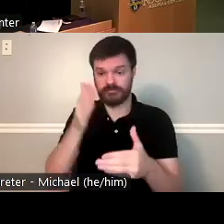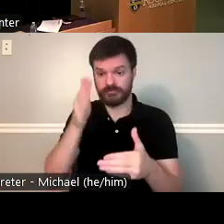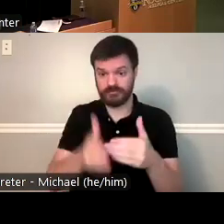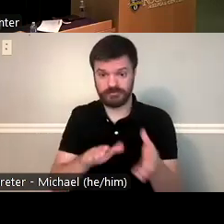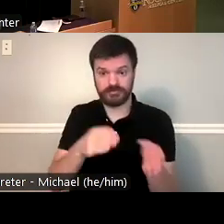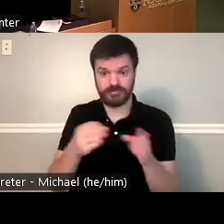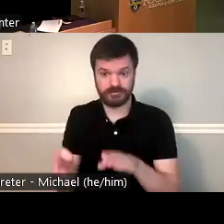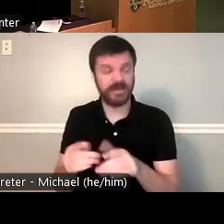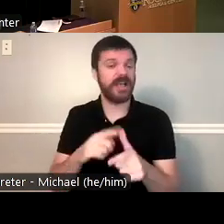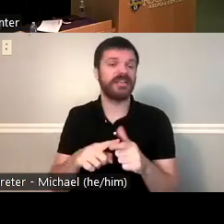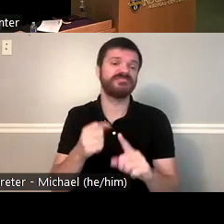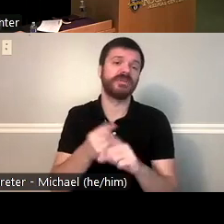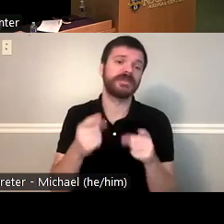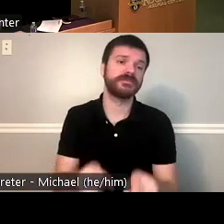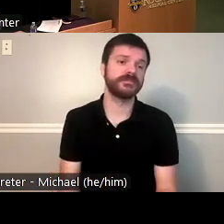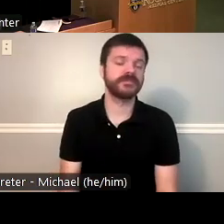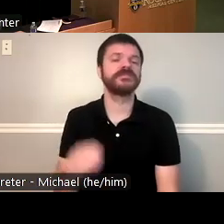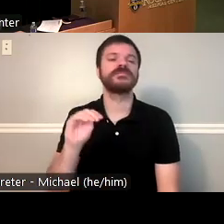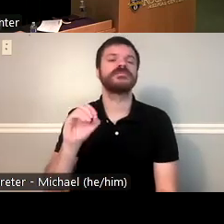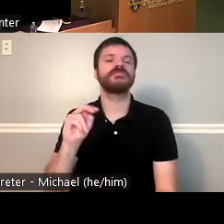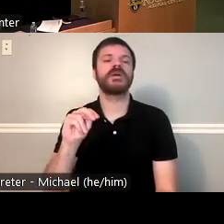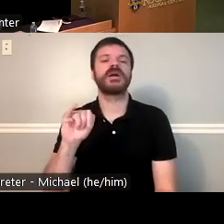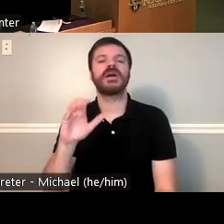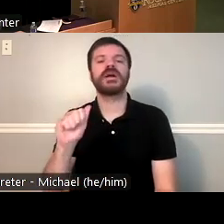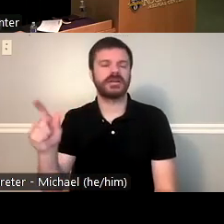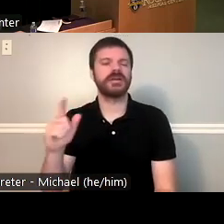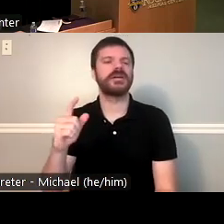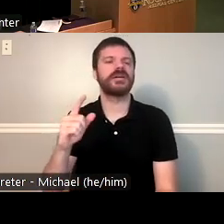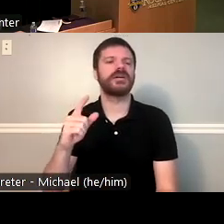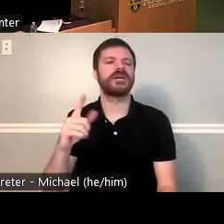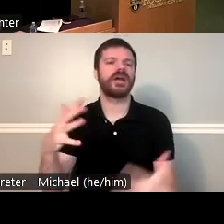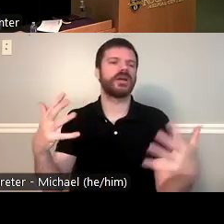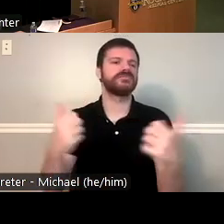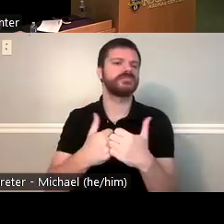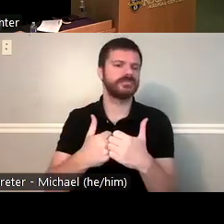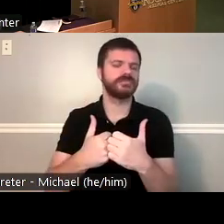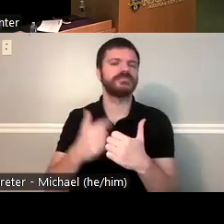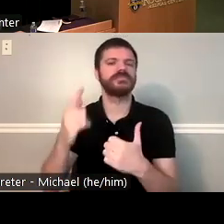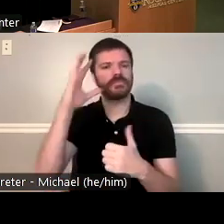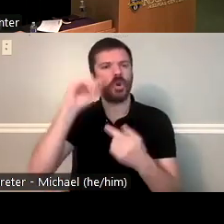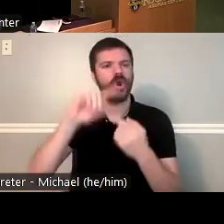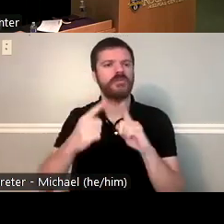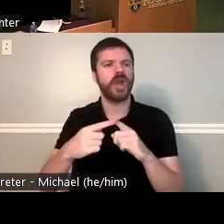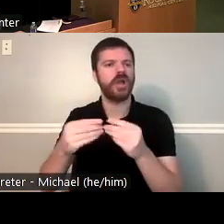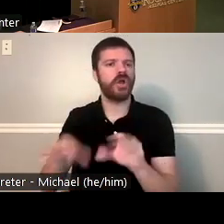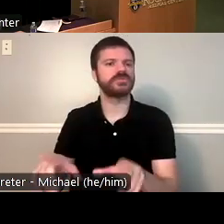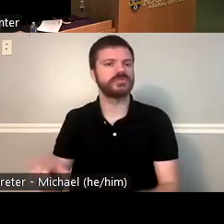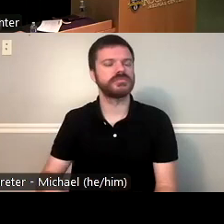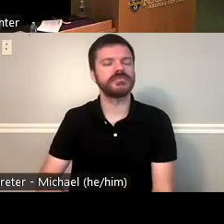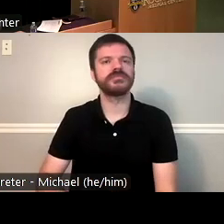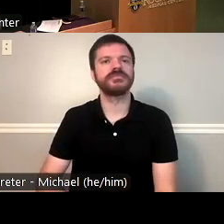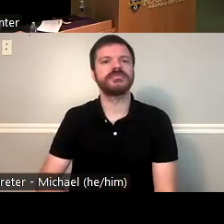Monica had just had the death in a tragic accident uh to her boyfriend and somehow we came together